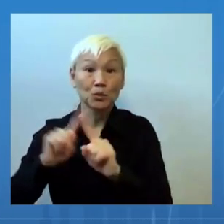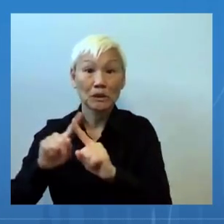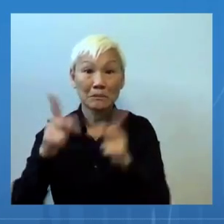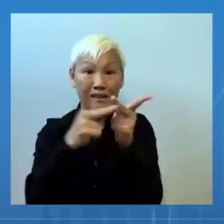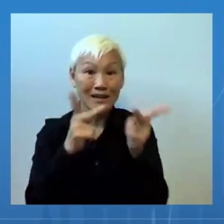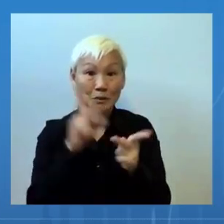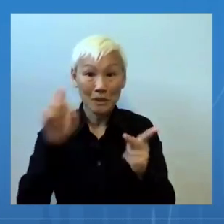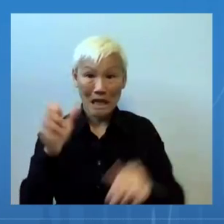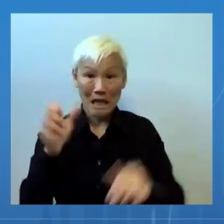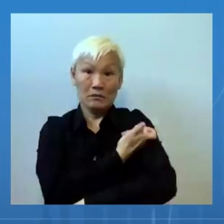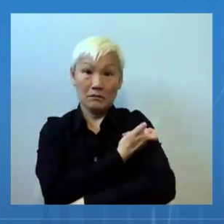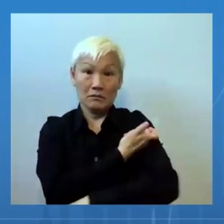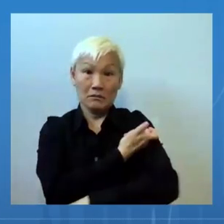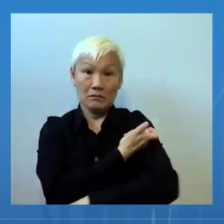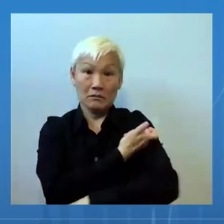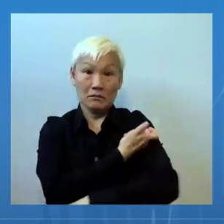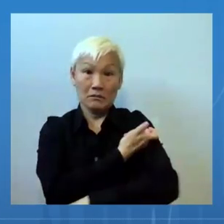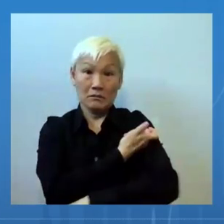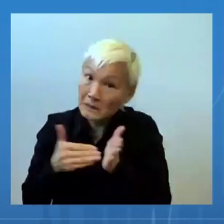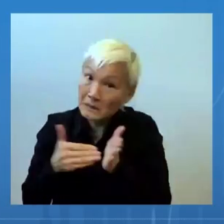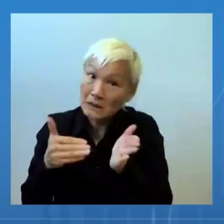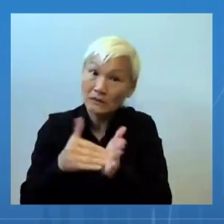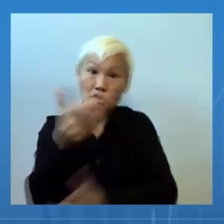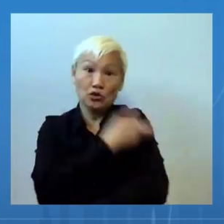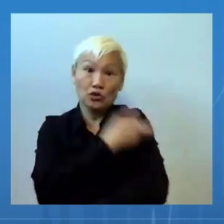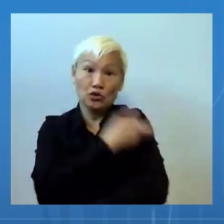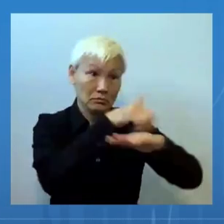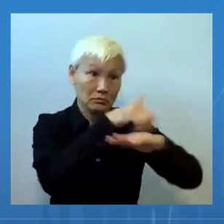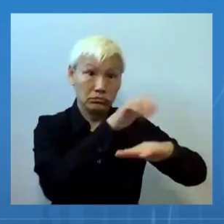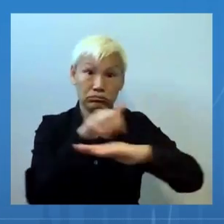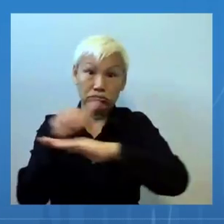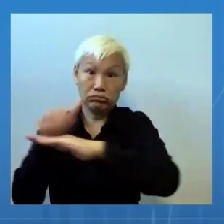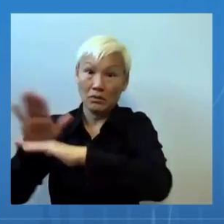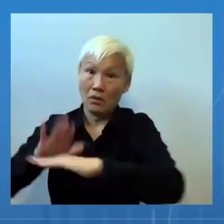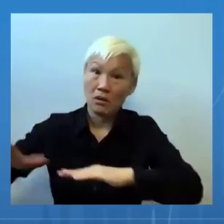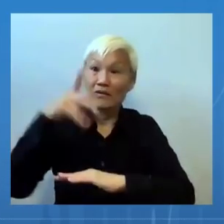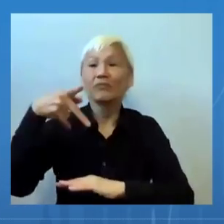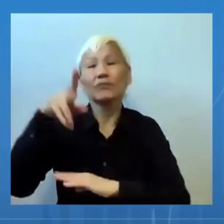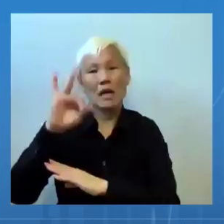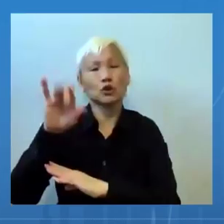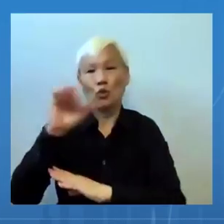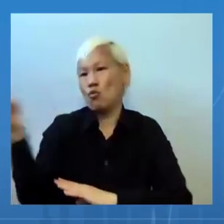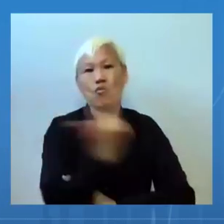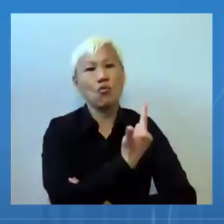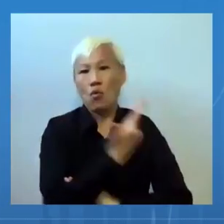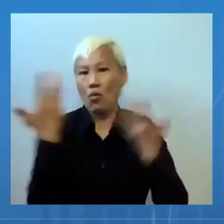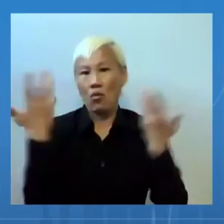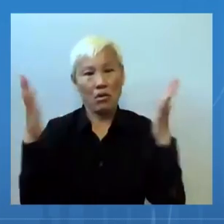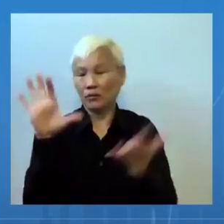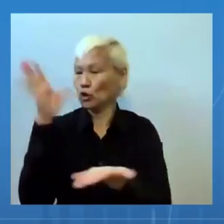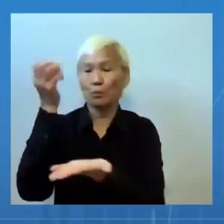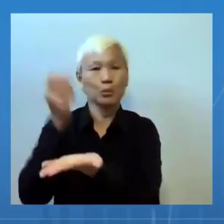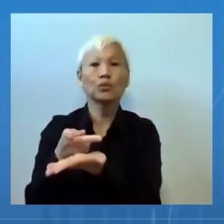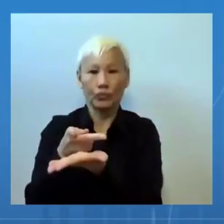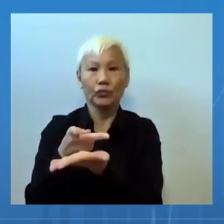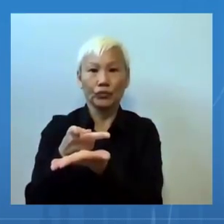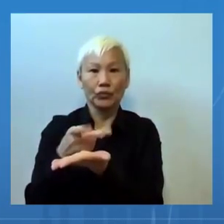is all Pfizer vaccine. We do not have an EUA, as you know, for this age group for Moderna.